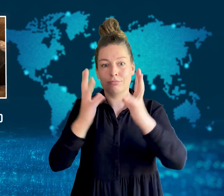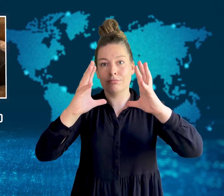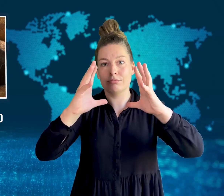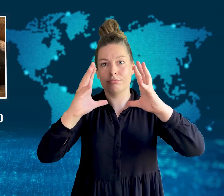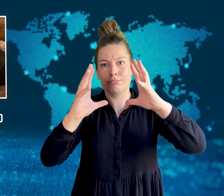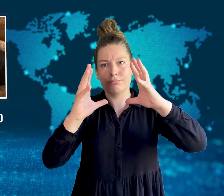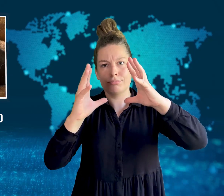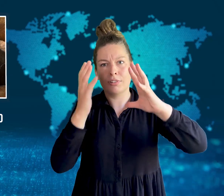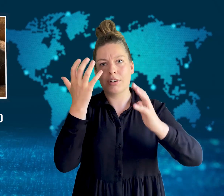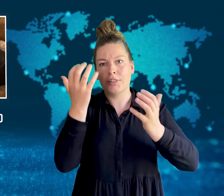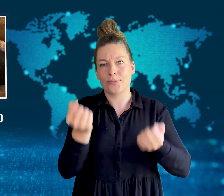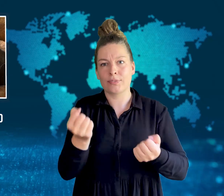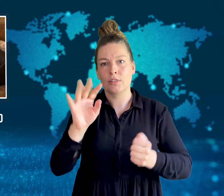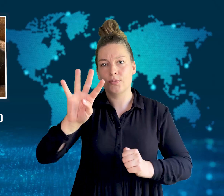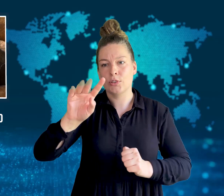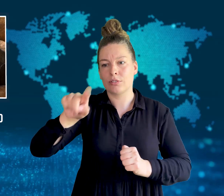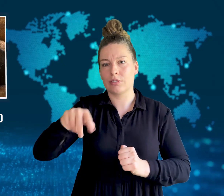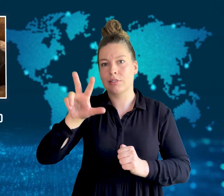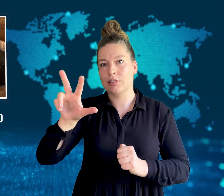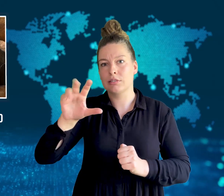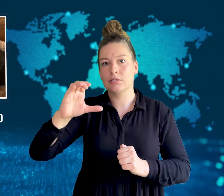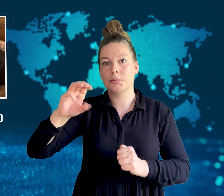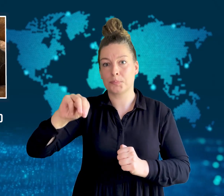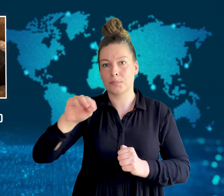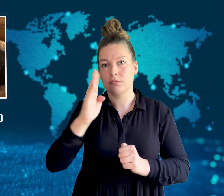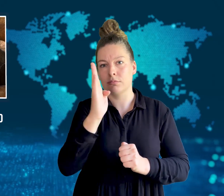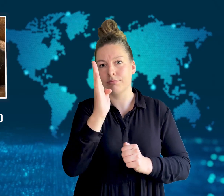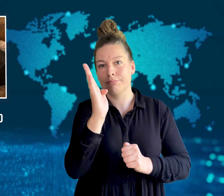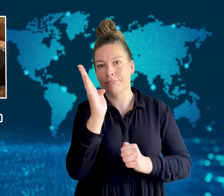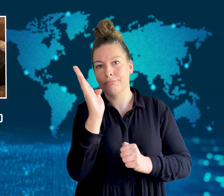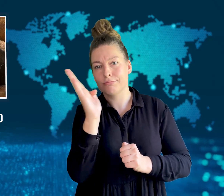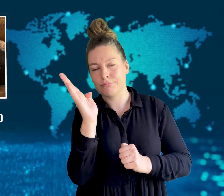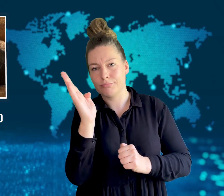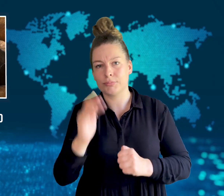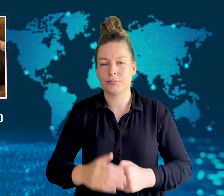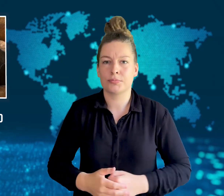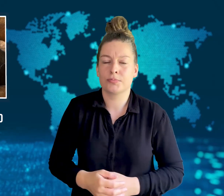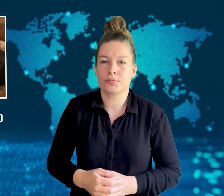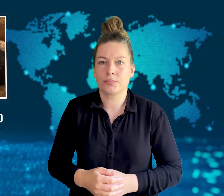about 4.3 centimeters each year between 1993 - 2010.